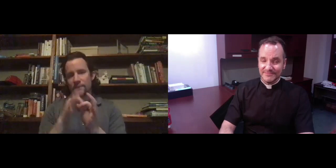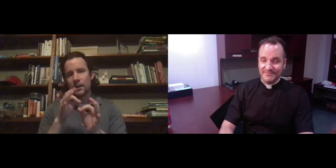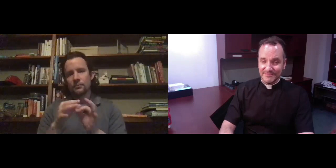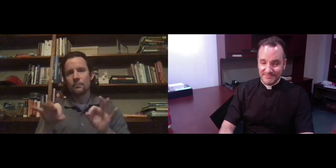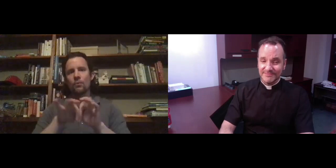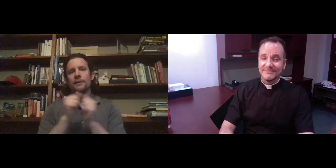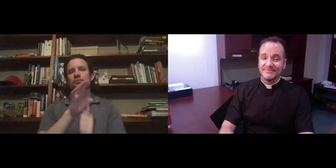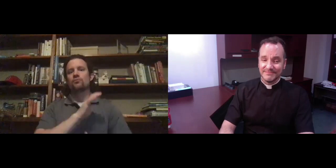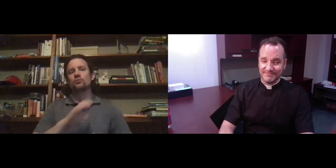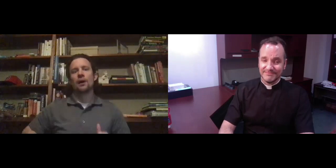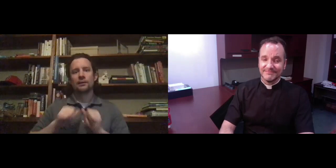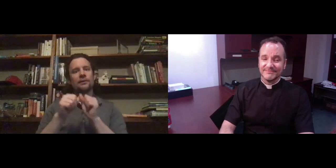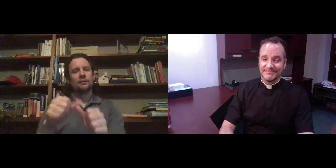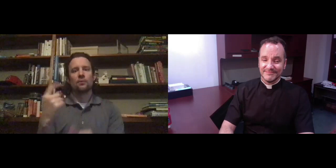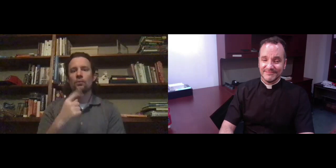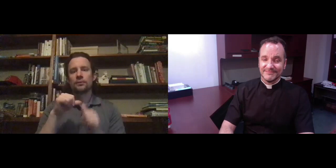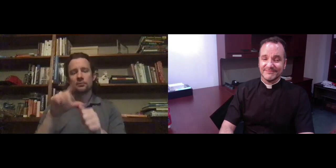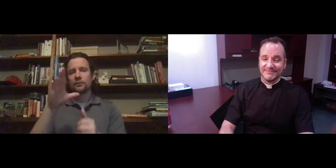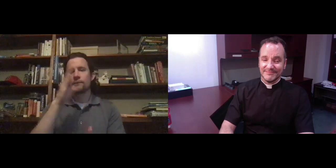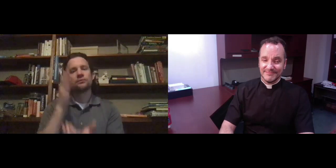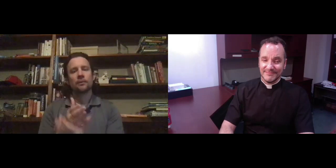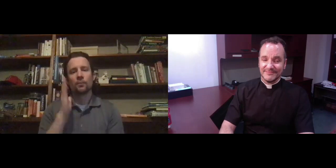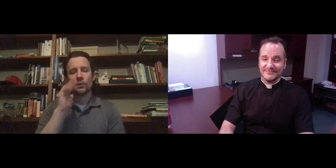experiences because we can learn from it and spread our faith and become